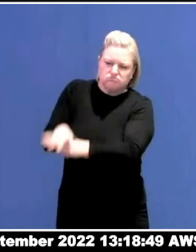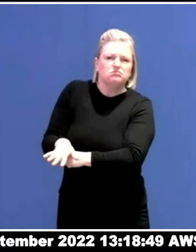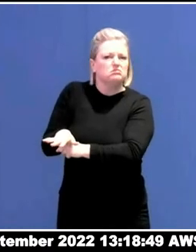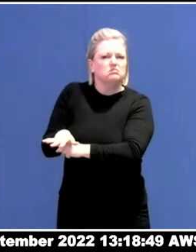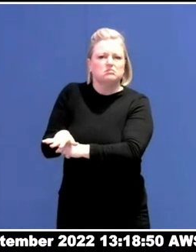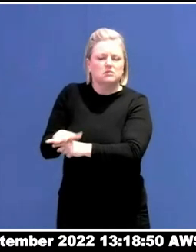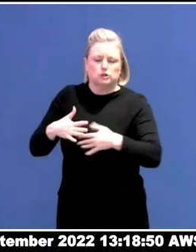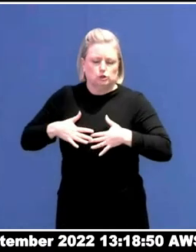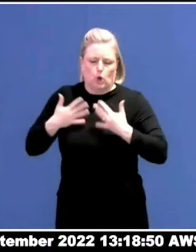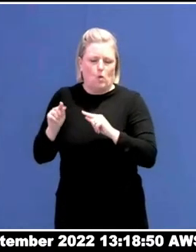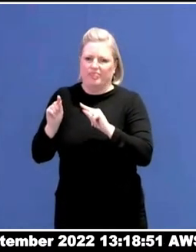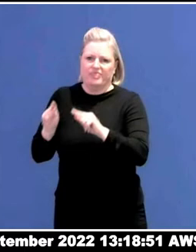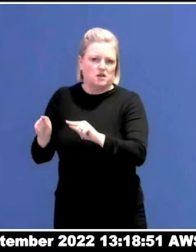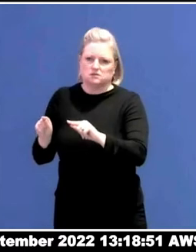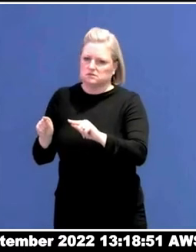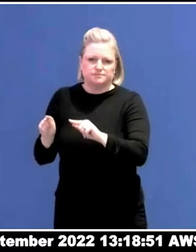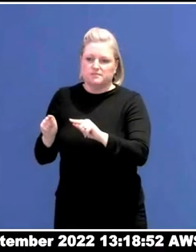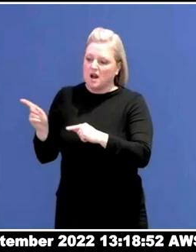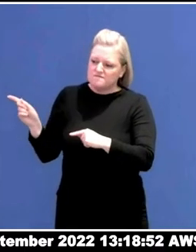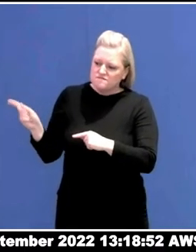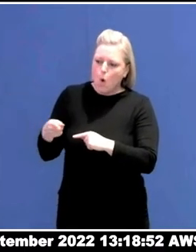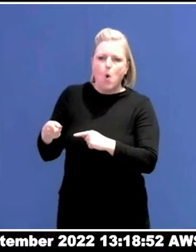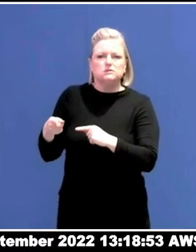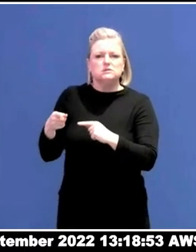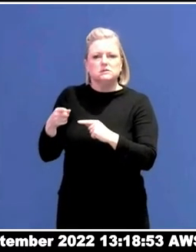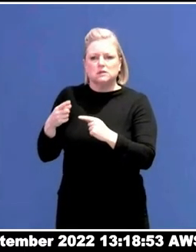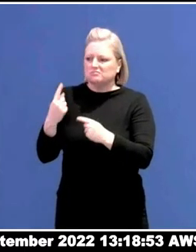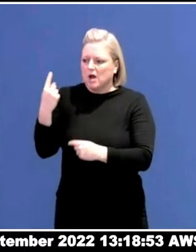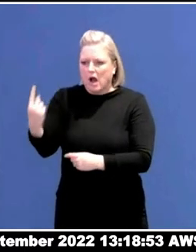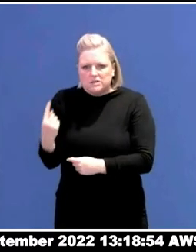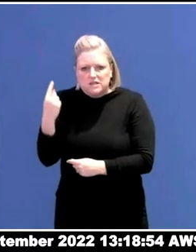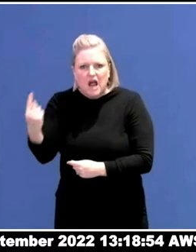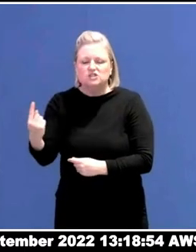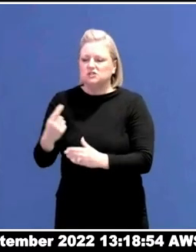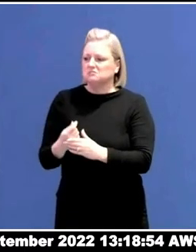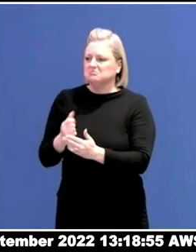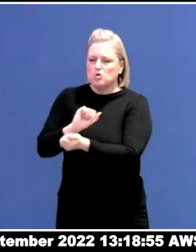worse abuse. Including forced treatment; you know, seclusion; restraints, chemical as well